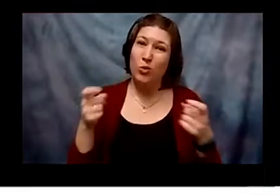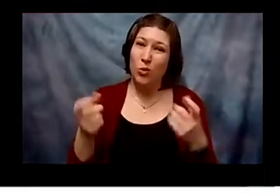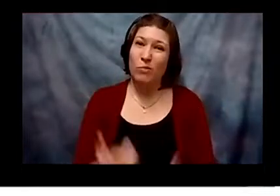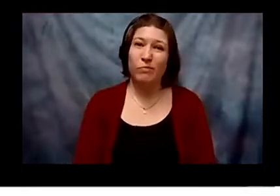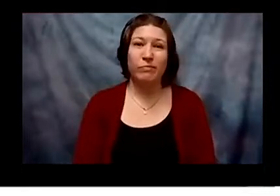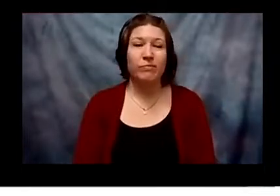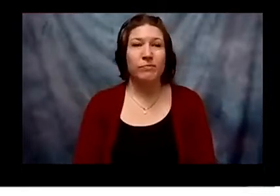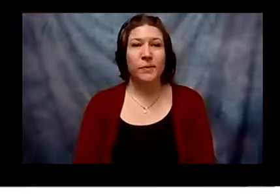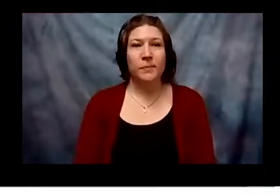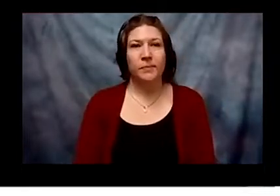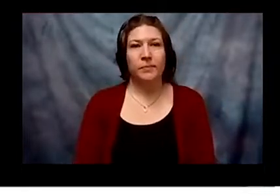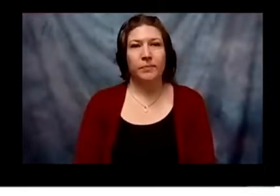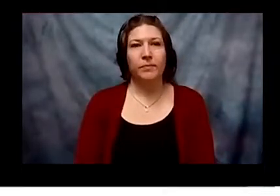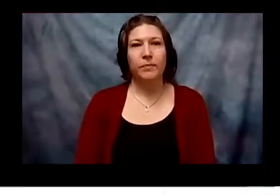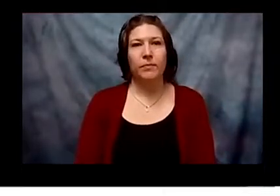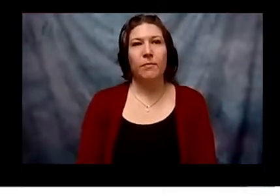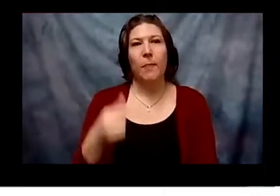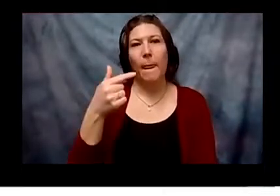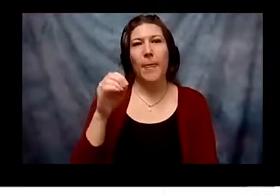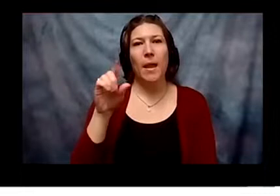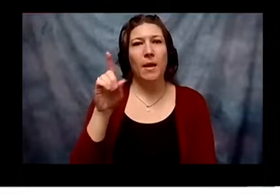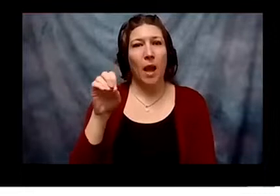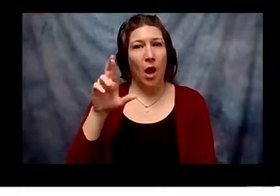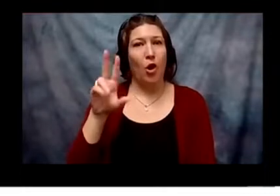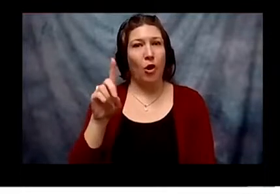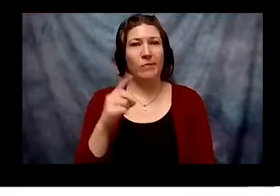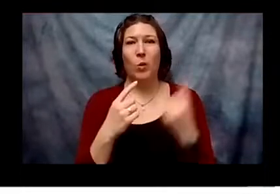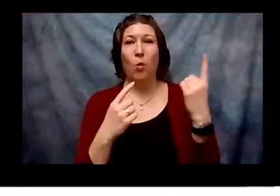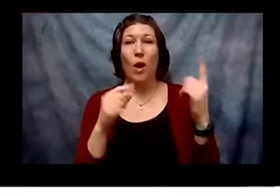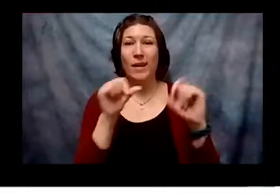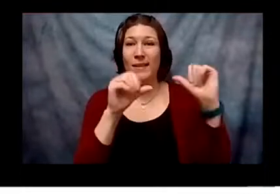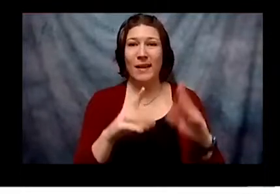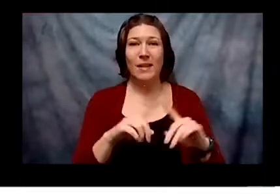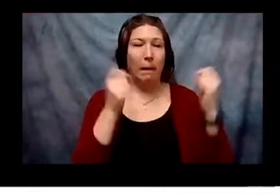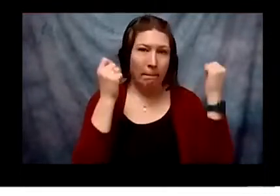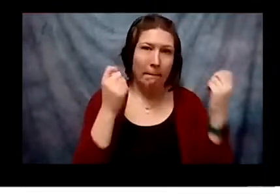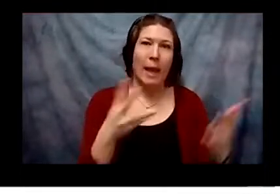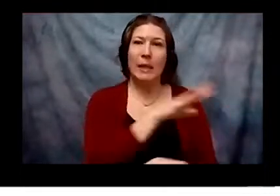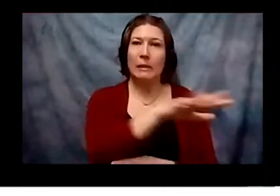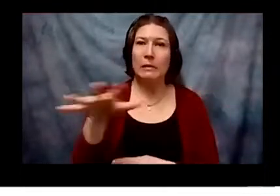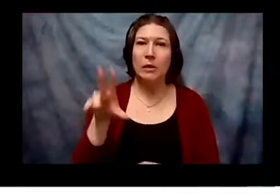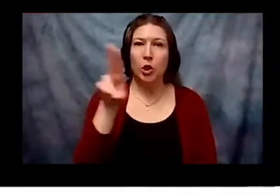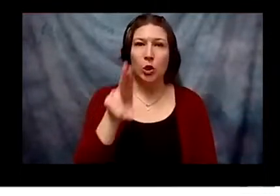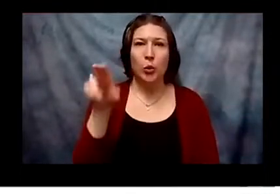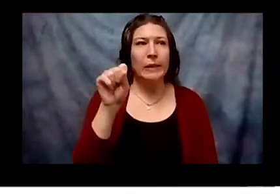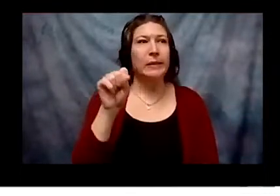Goddard was only one of many US scientists and institutions superintendents who argued